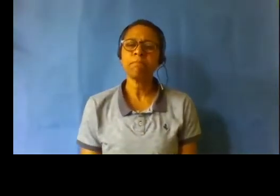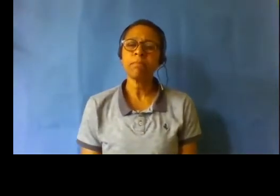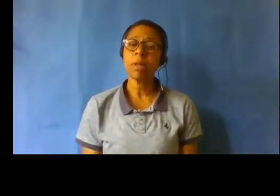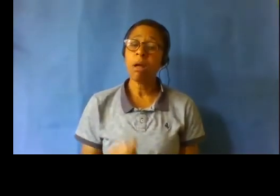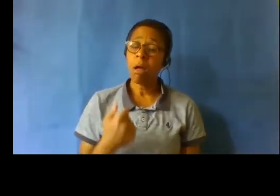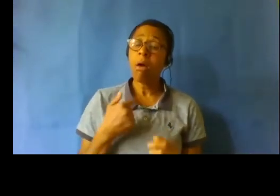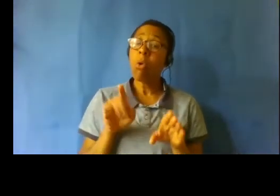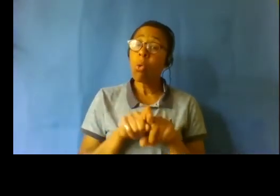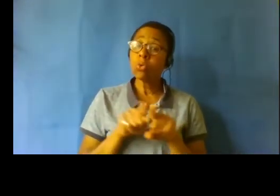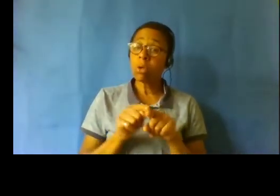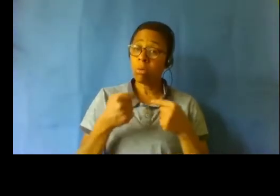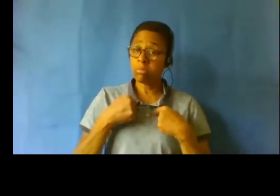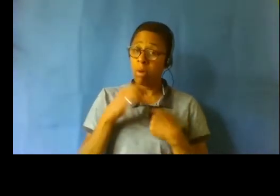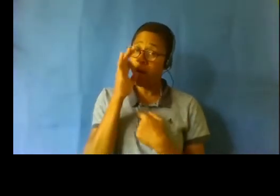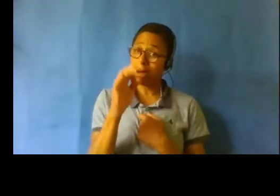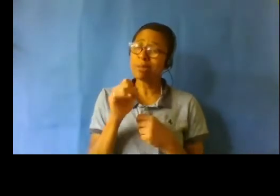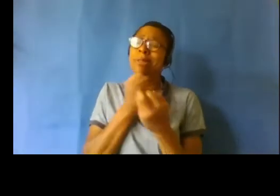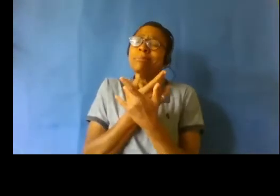have requested to remain anonymous and who are won't be naming in this